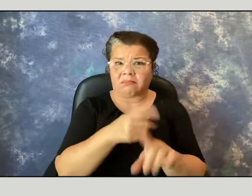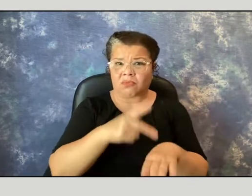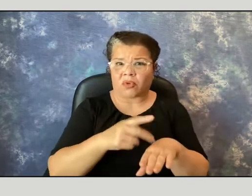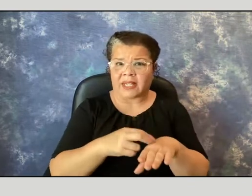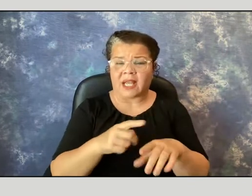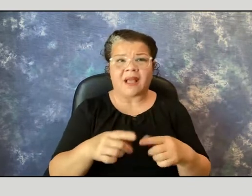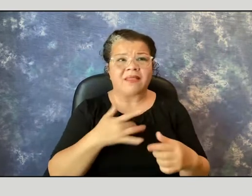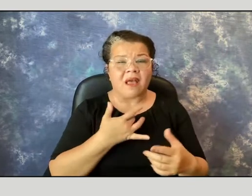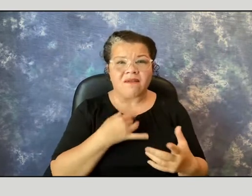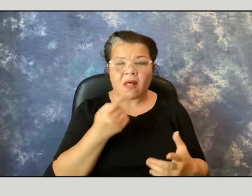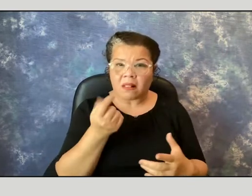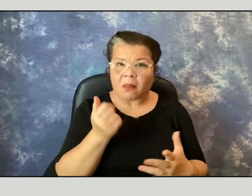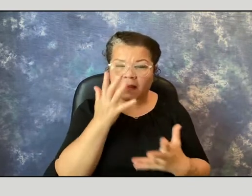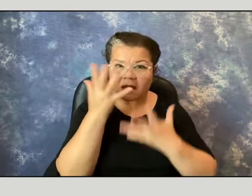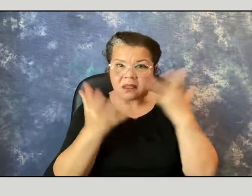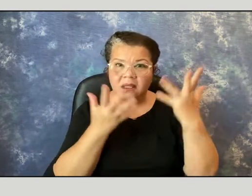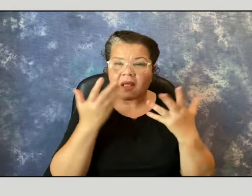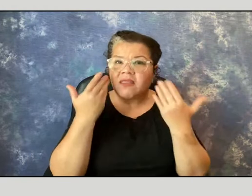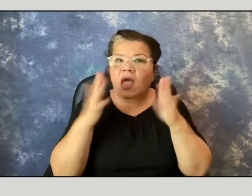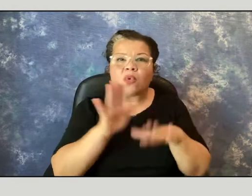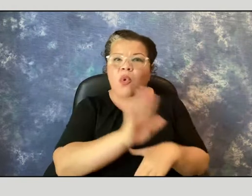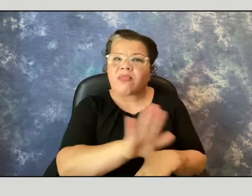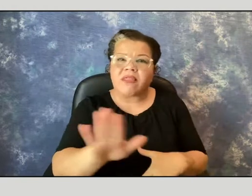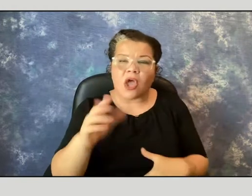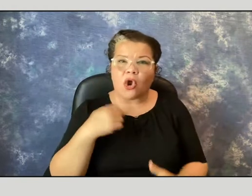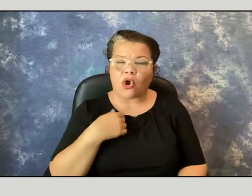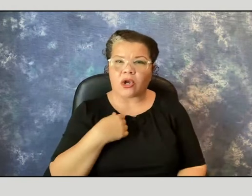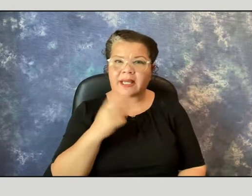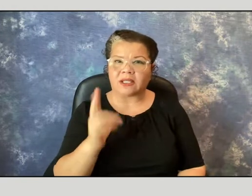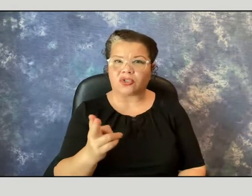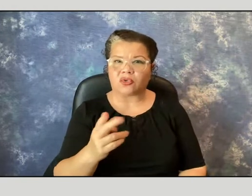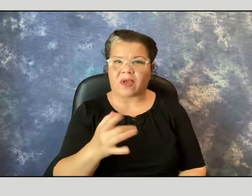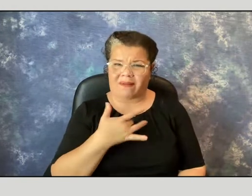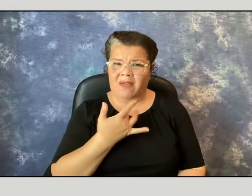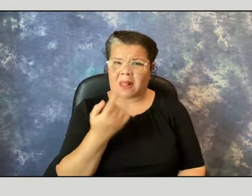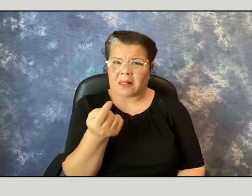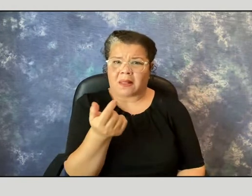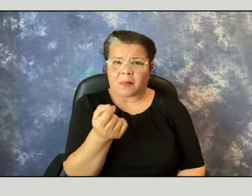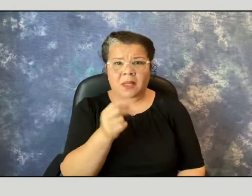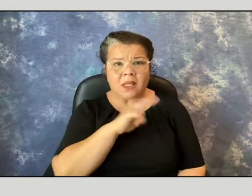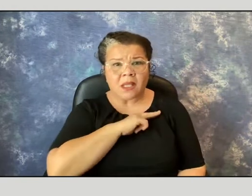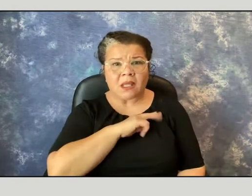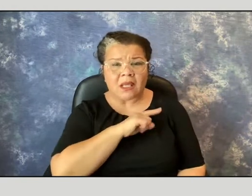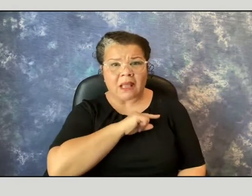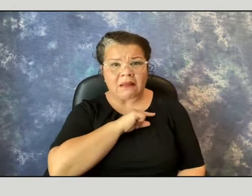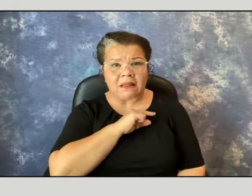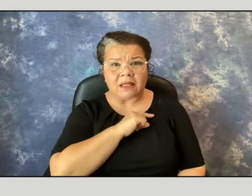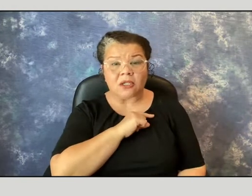that they don't know their history, or guilt, and I tell everyone when they walk in the door,